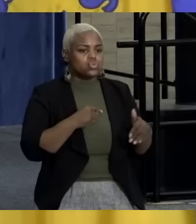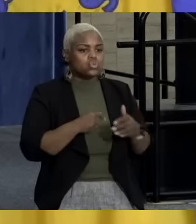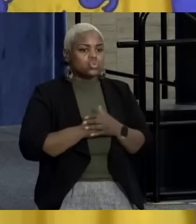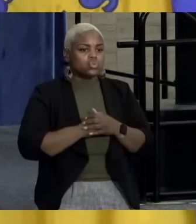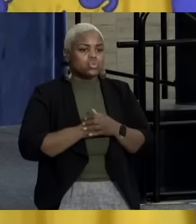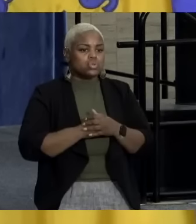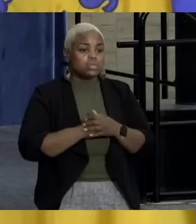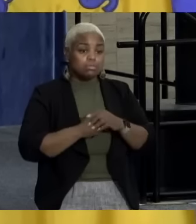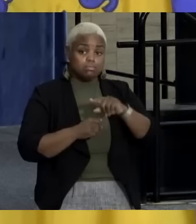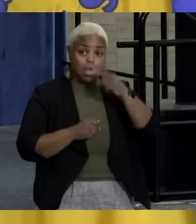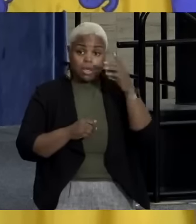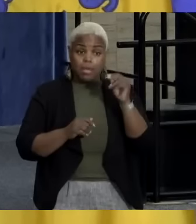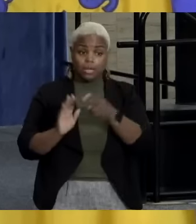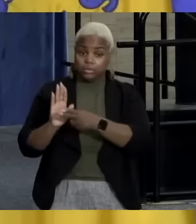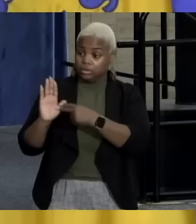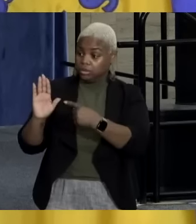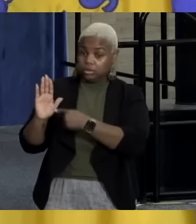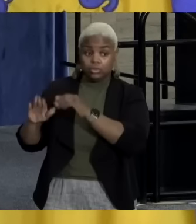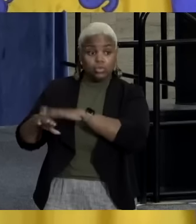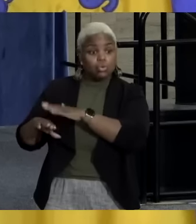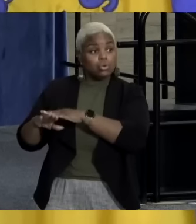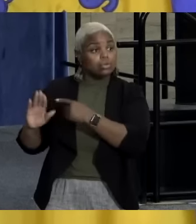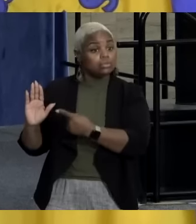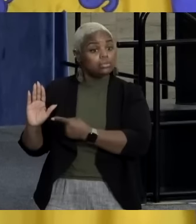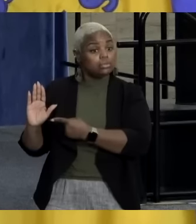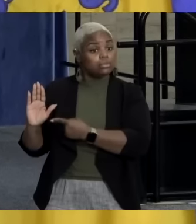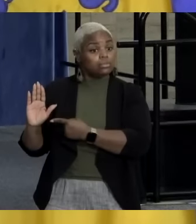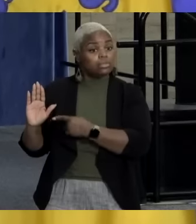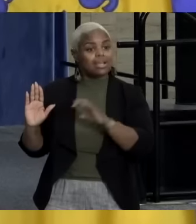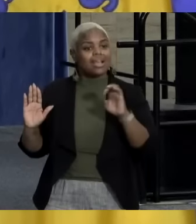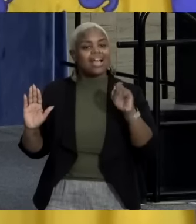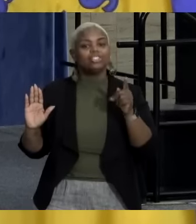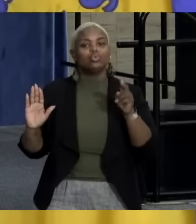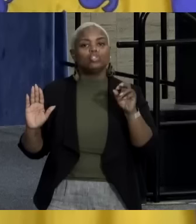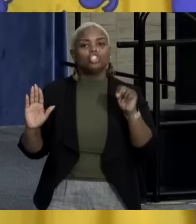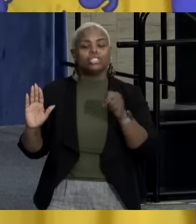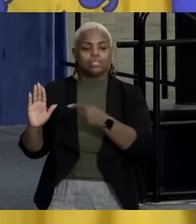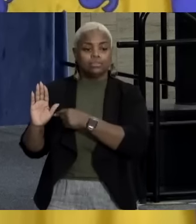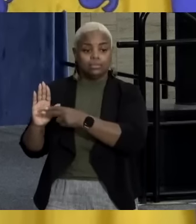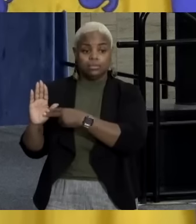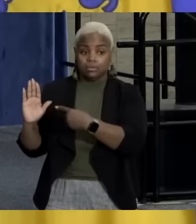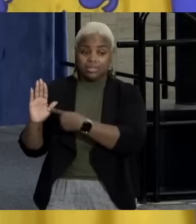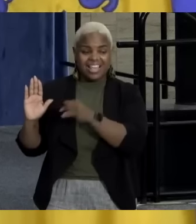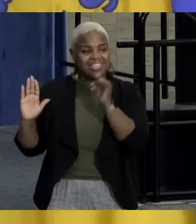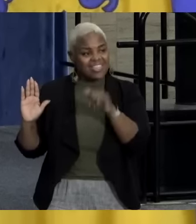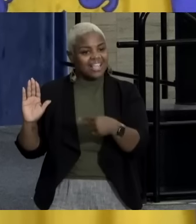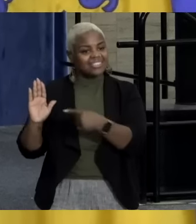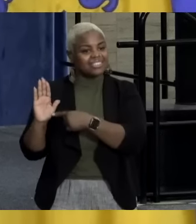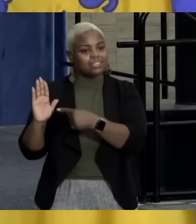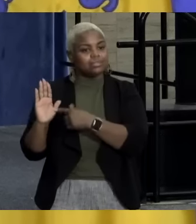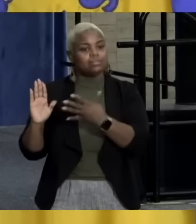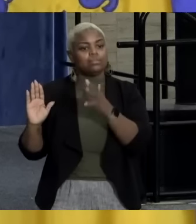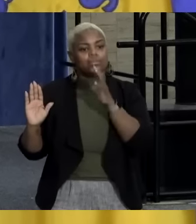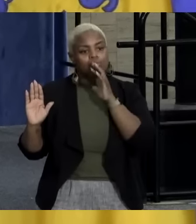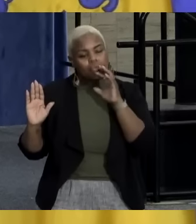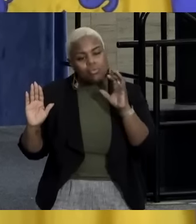a label based on the flawed, overgeneralized, and misinterpreted WHI study, kept tens of millions of